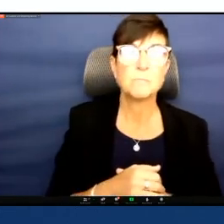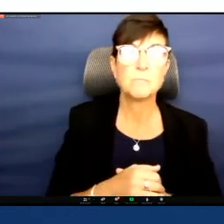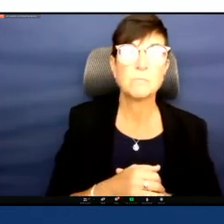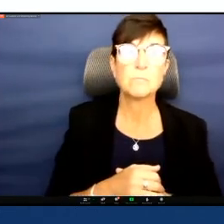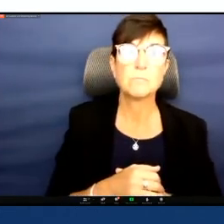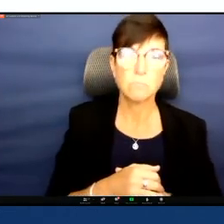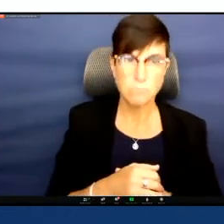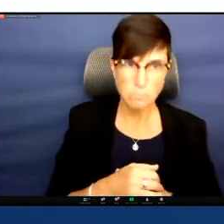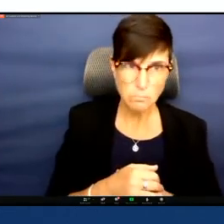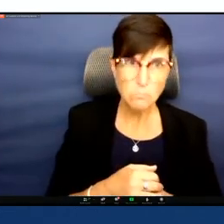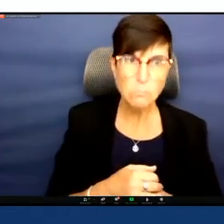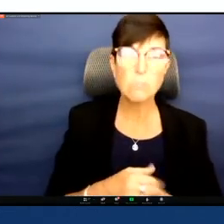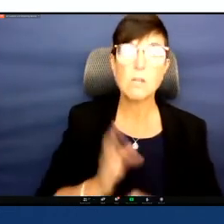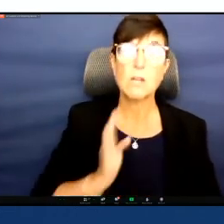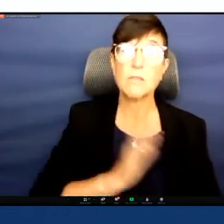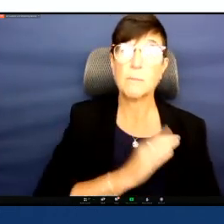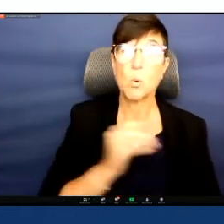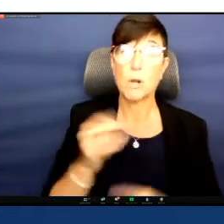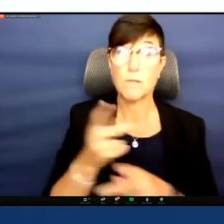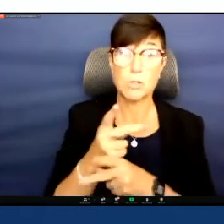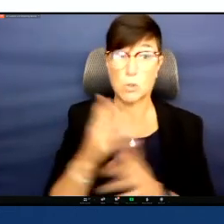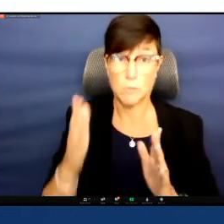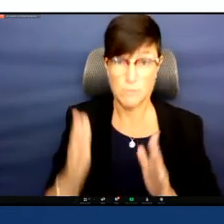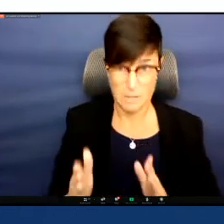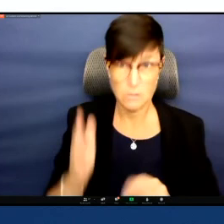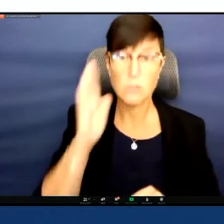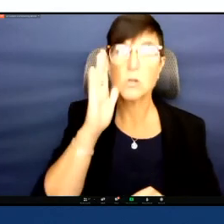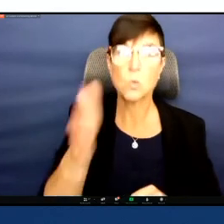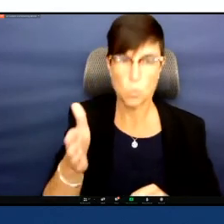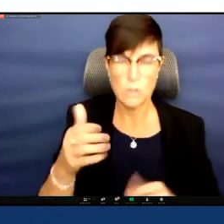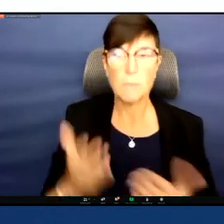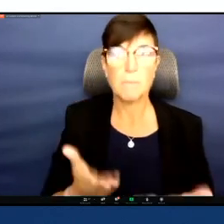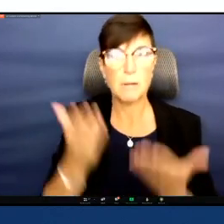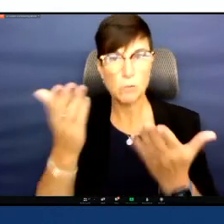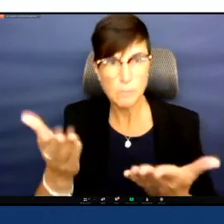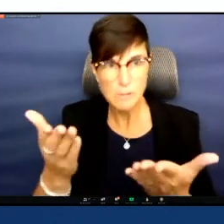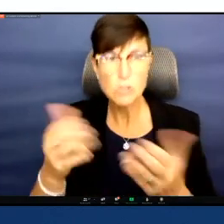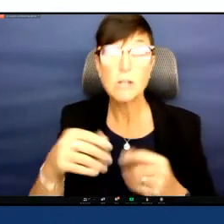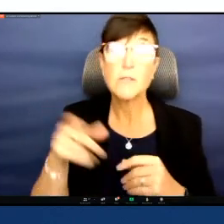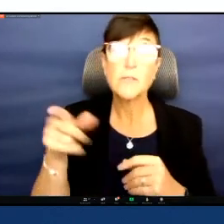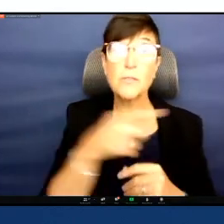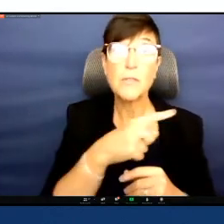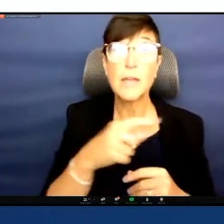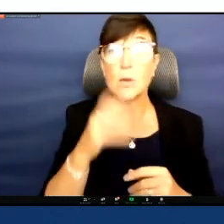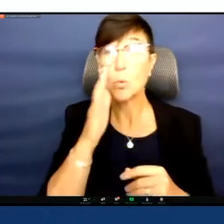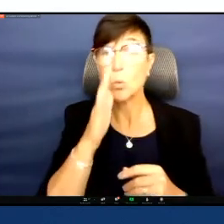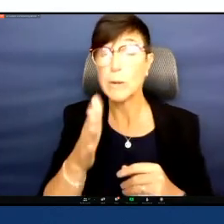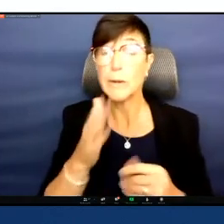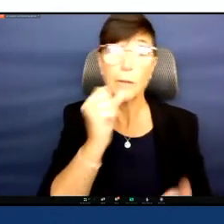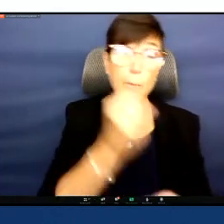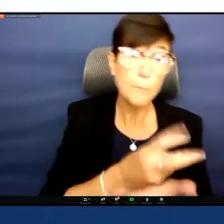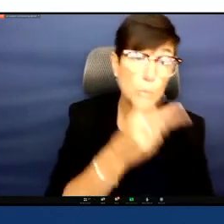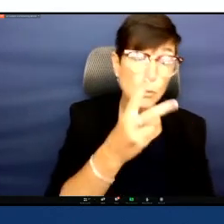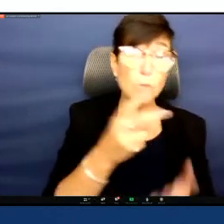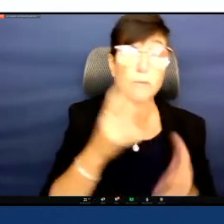the budget recommended by the county executive makes any revisions approved and ultimately adopts the budget.